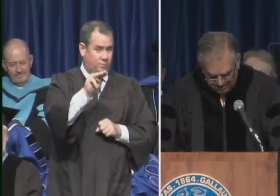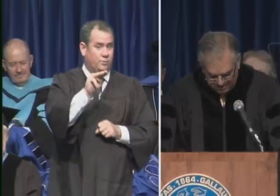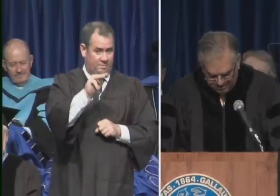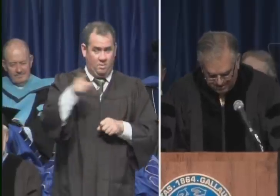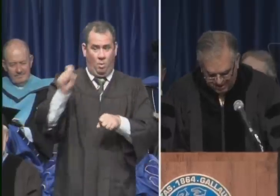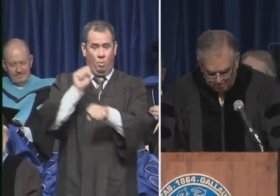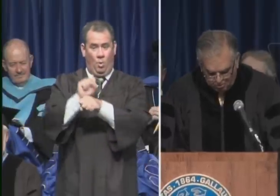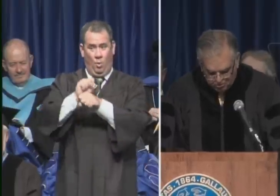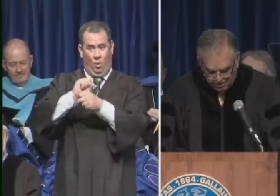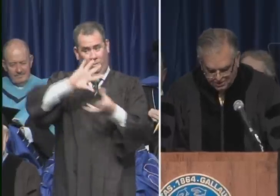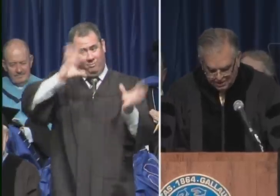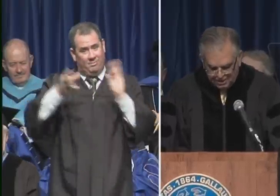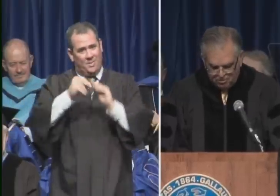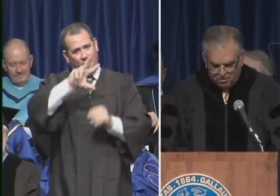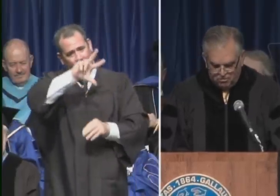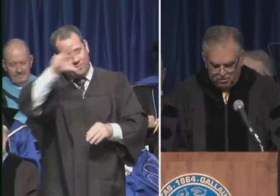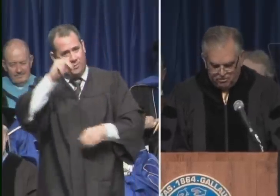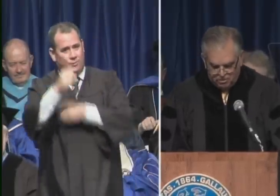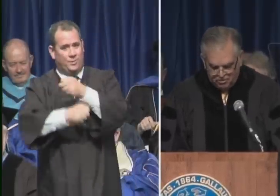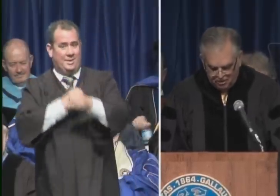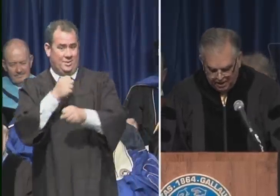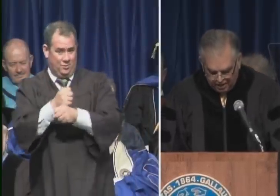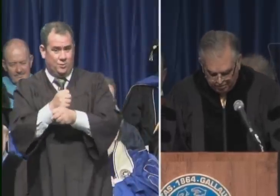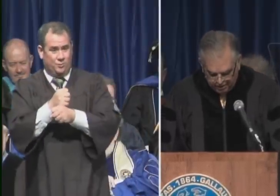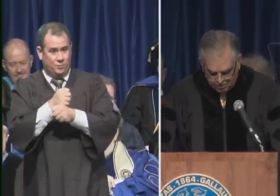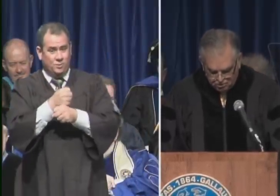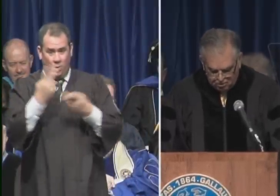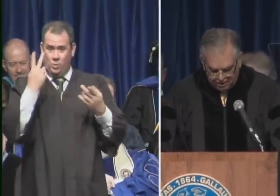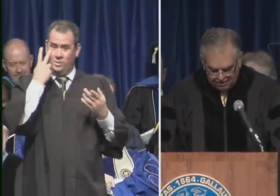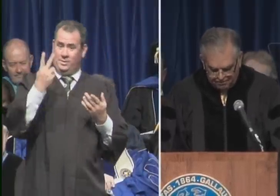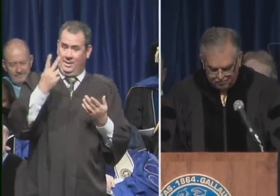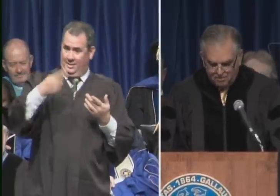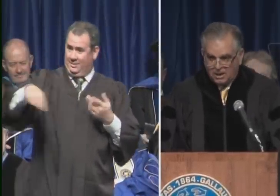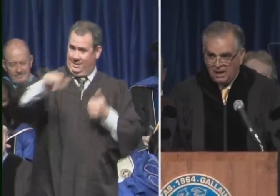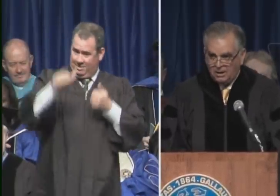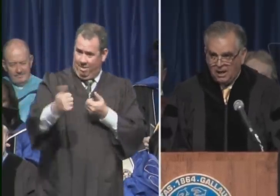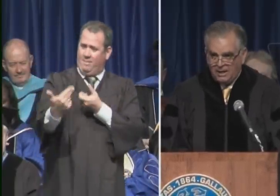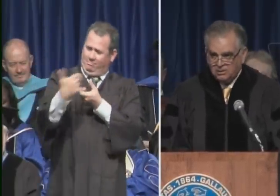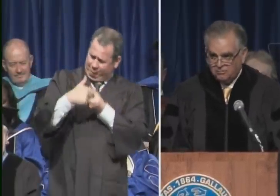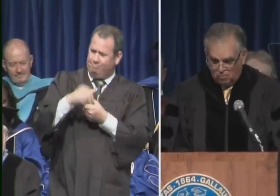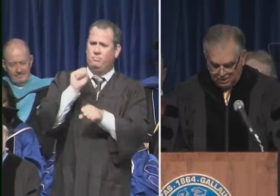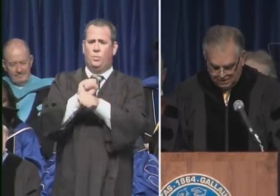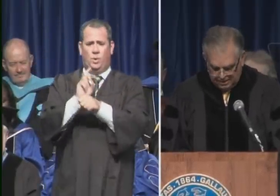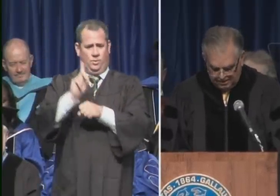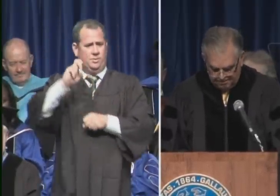And most recently, we recruited Anthony and Jillian from the class of 2010.